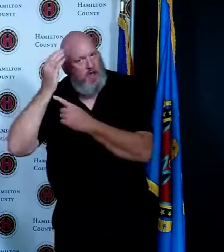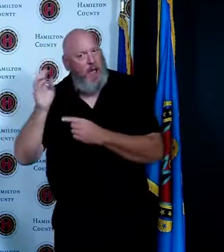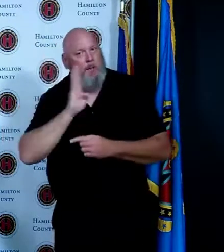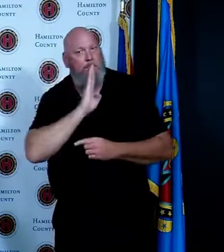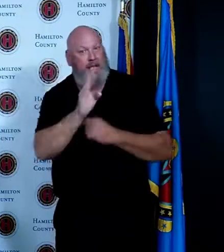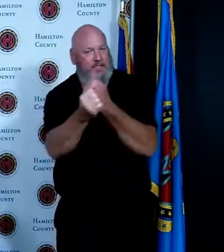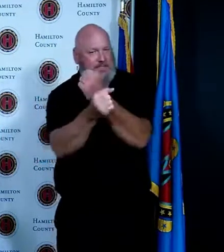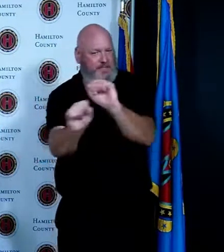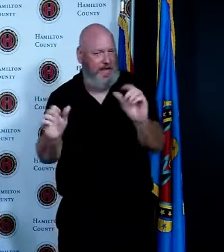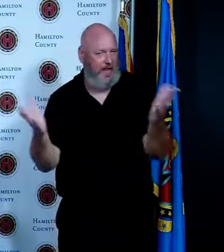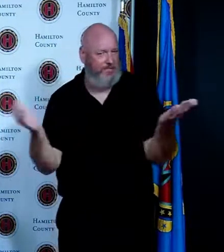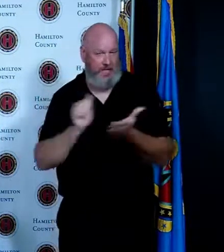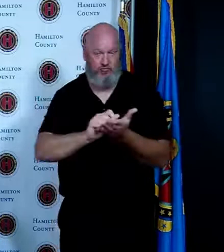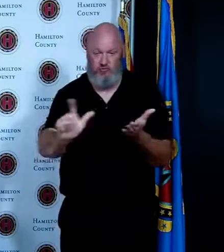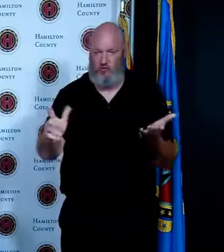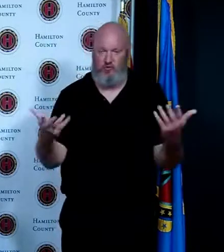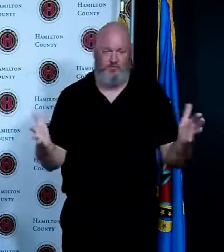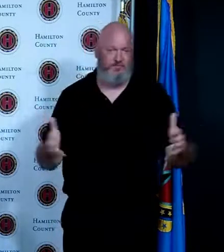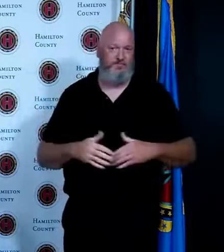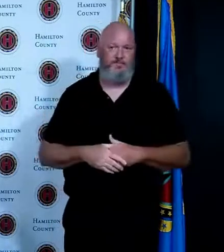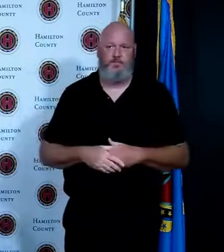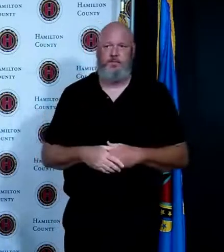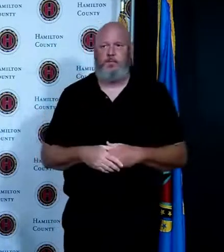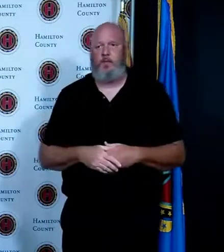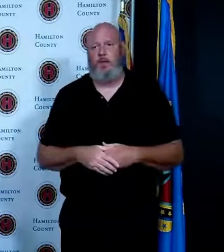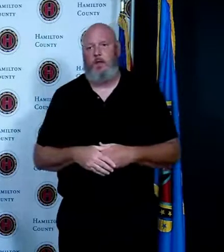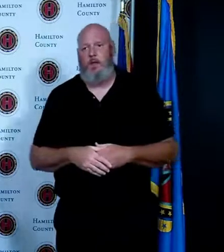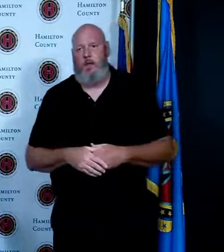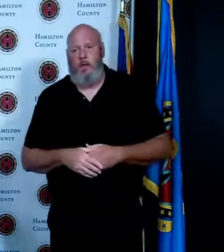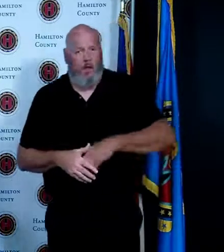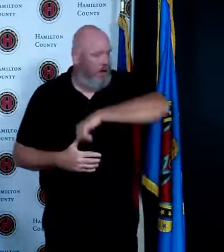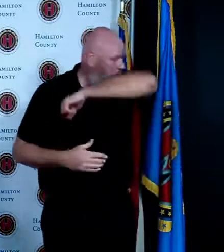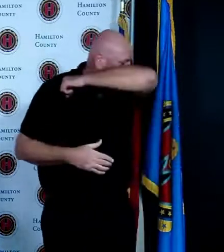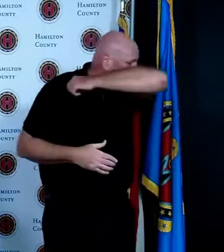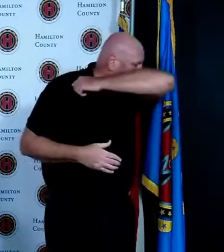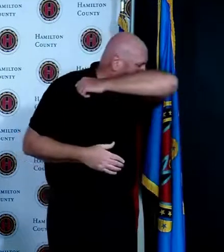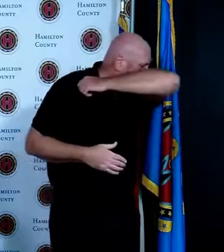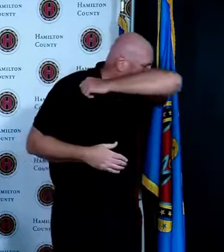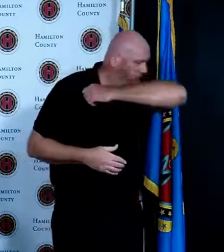comments Greg but if you could reiterate some folks are waiting on test results